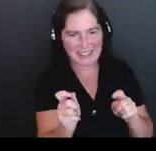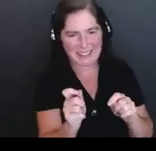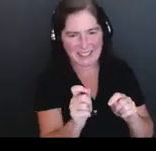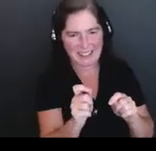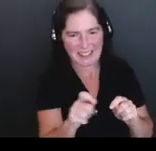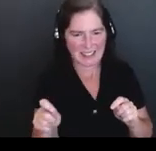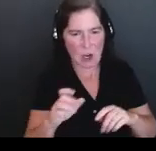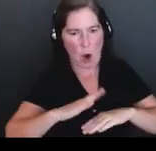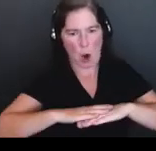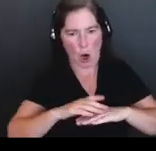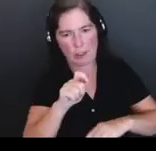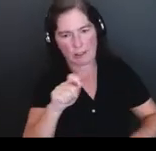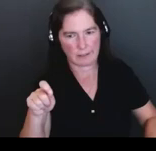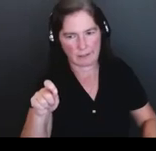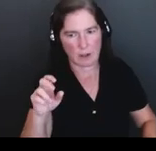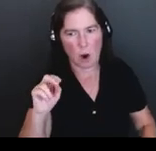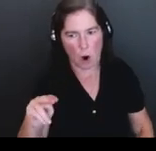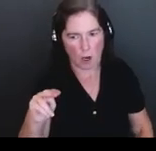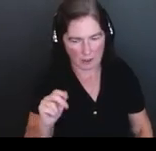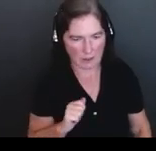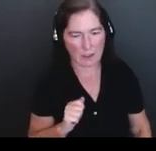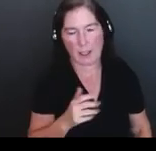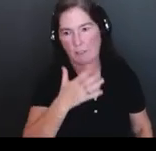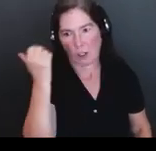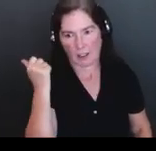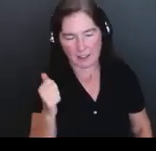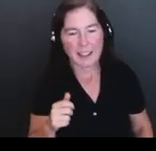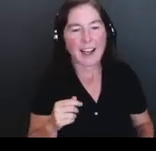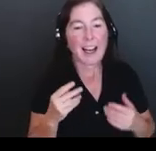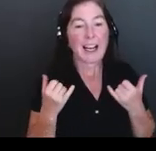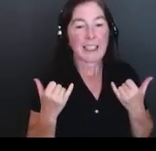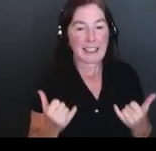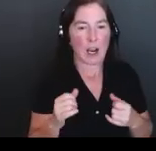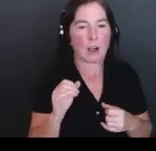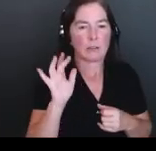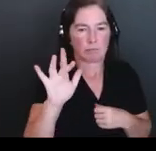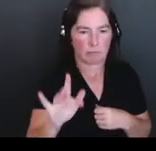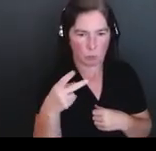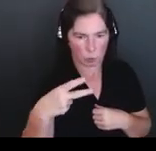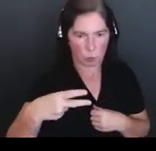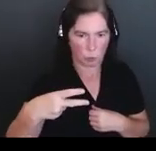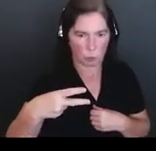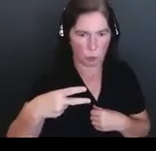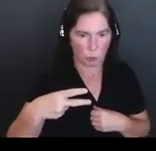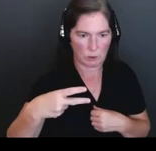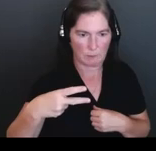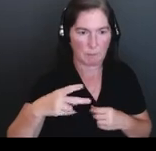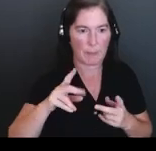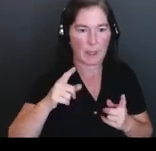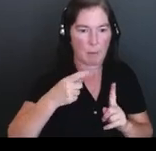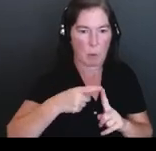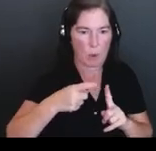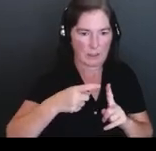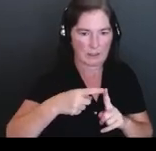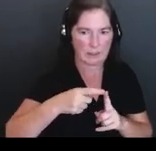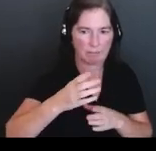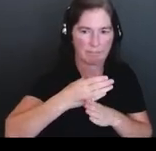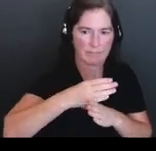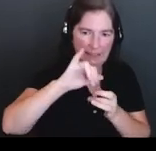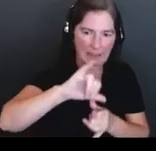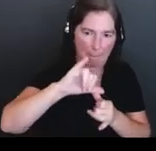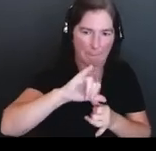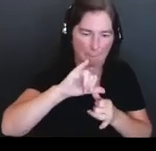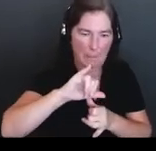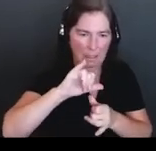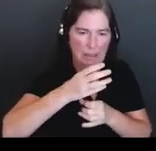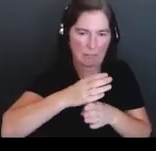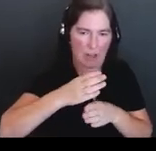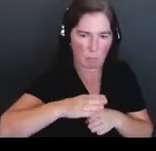that you wanted there to be more, maybe there was more than one right answer, you could select two - - Ope, this one, I lied to you. There are ways you can select - - Oh. Here it is.